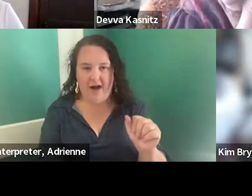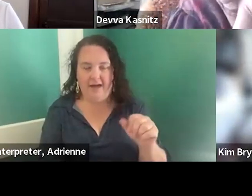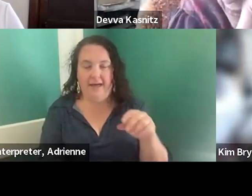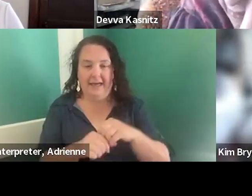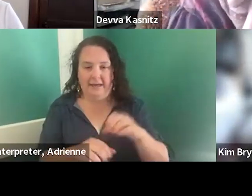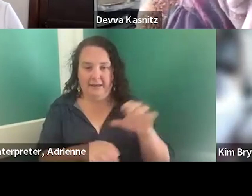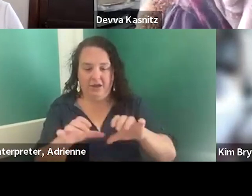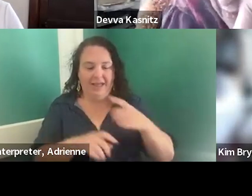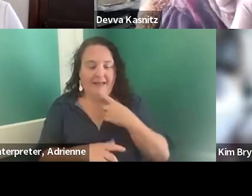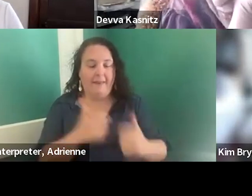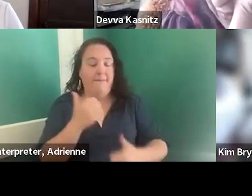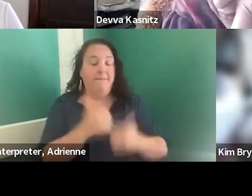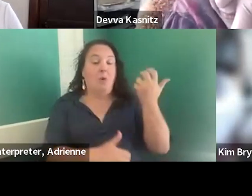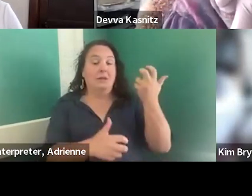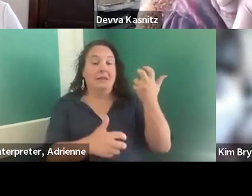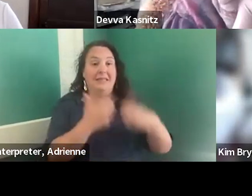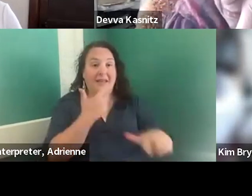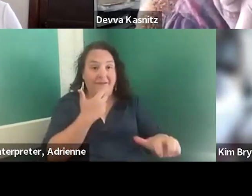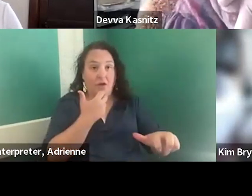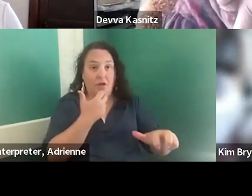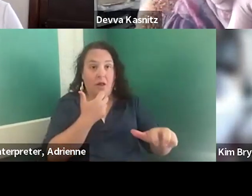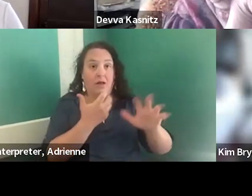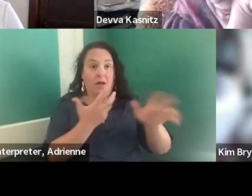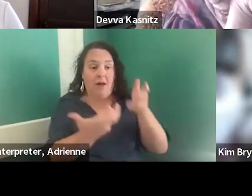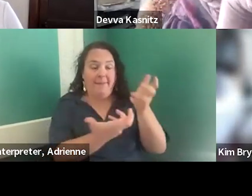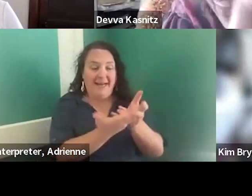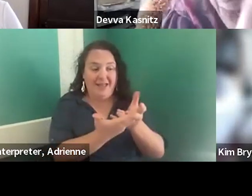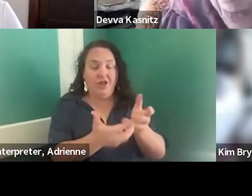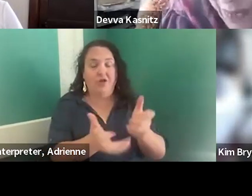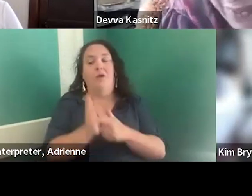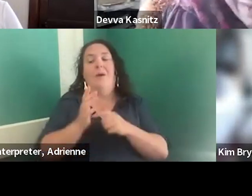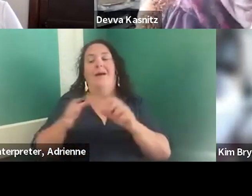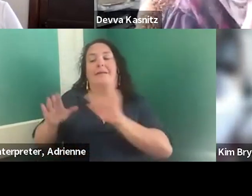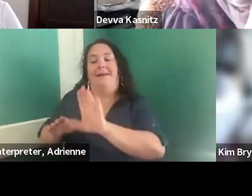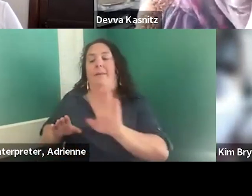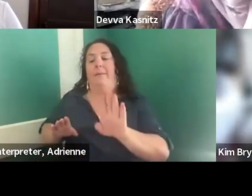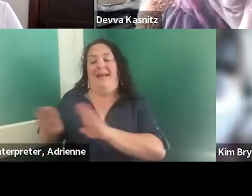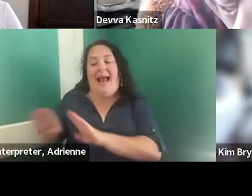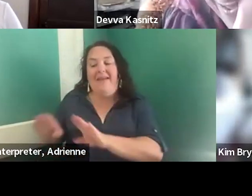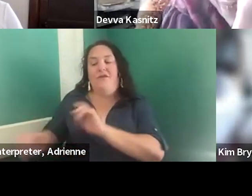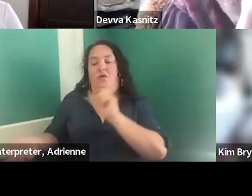is one that requires behavior change instead of just throwing money around to fix it.